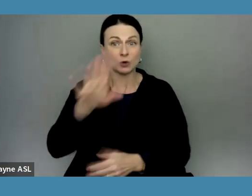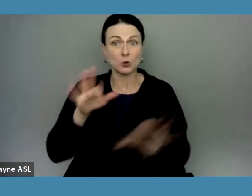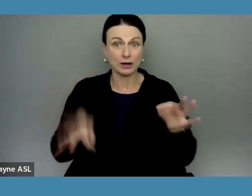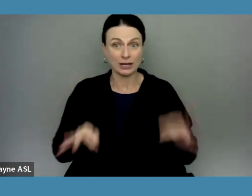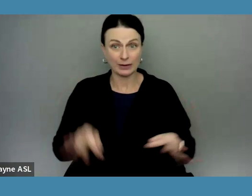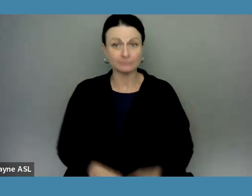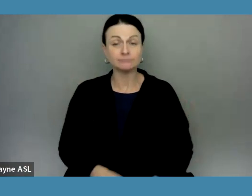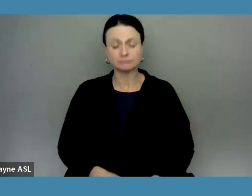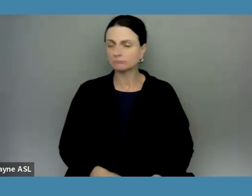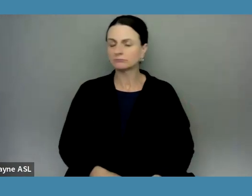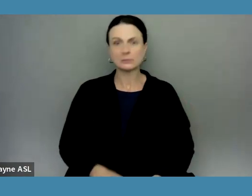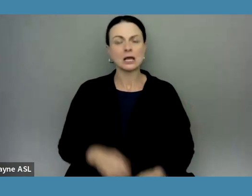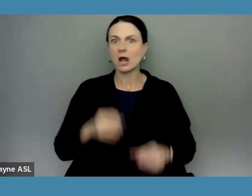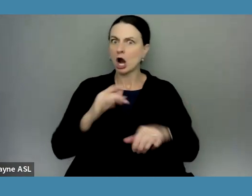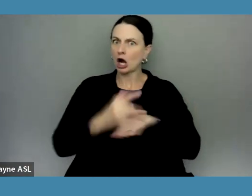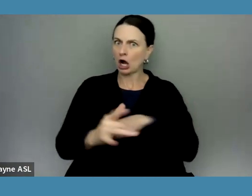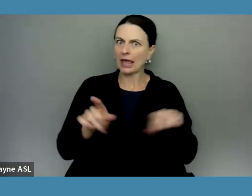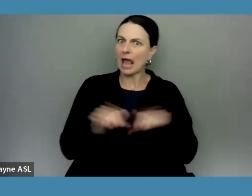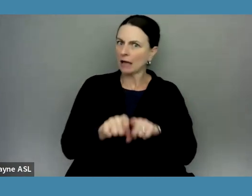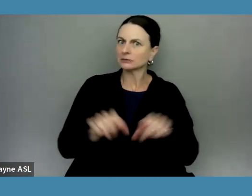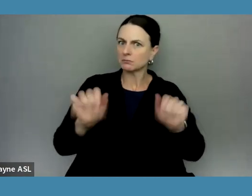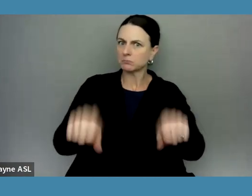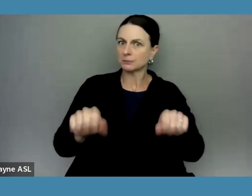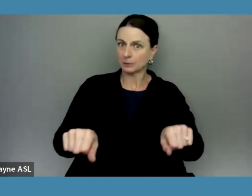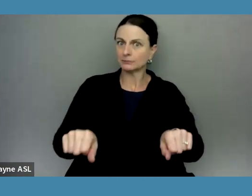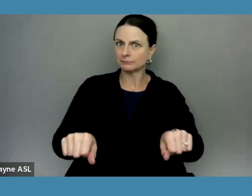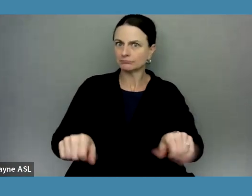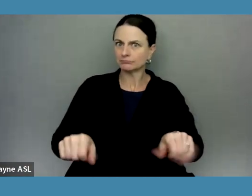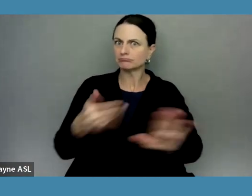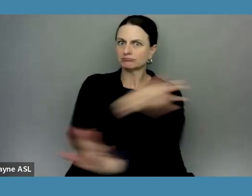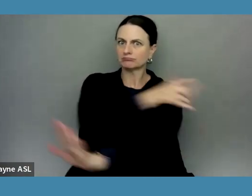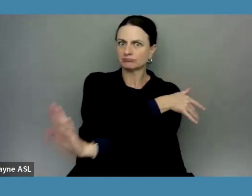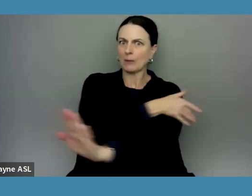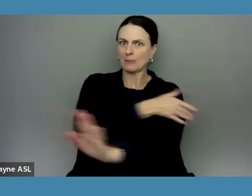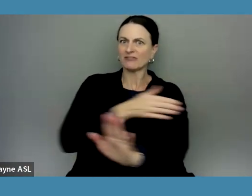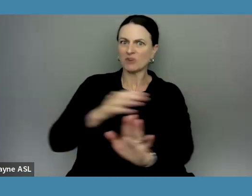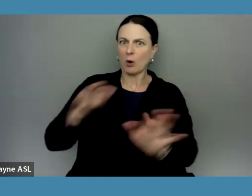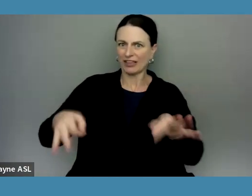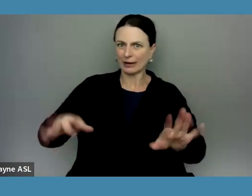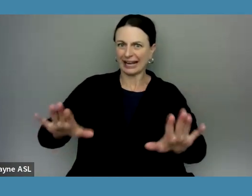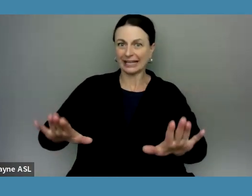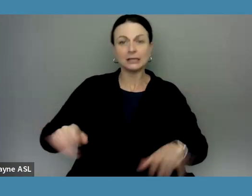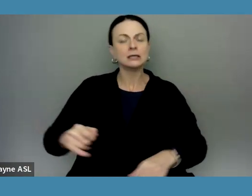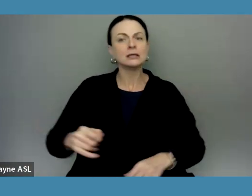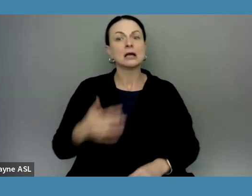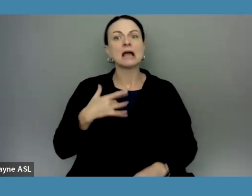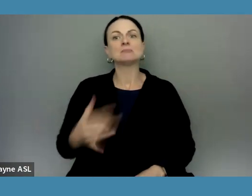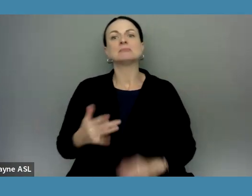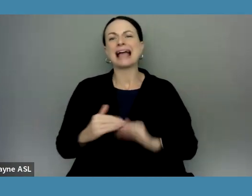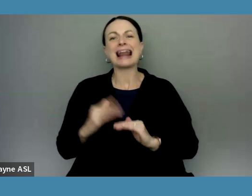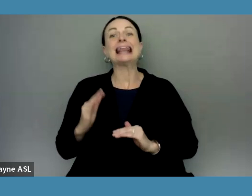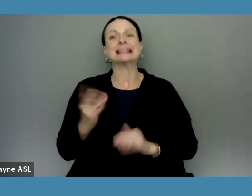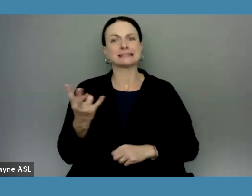And you should make it as early as, you should make the request as early as possible, but usually at least seven days prior to the hearing date,